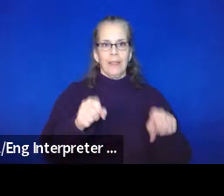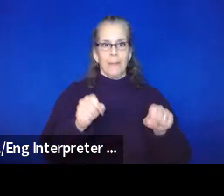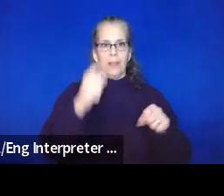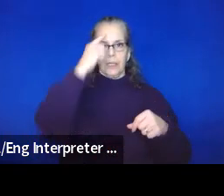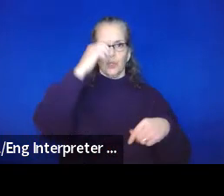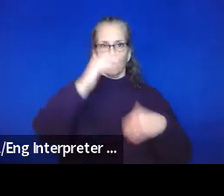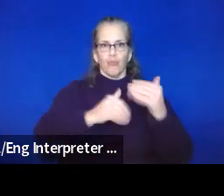[Pause].